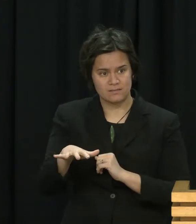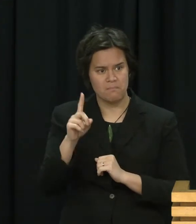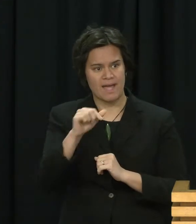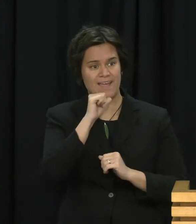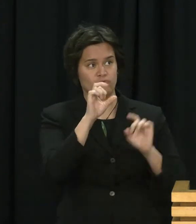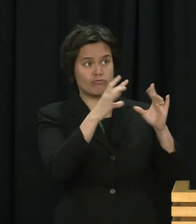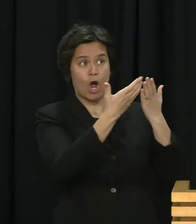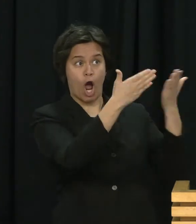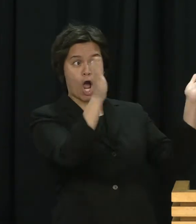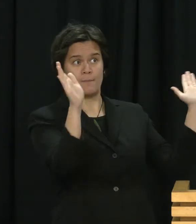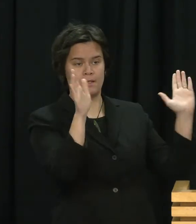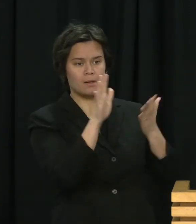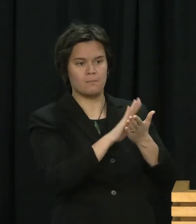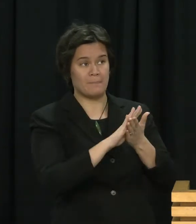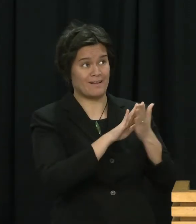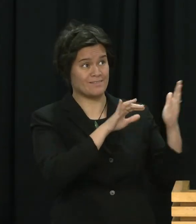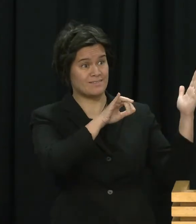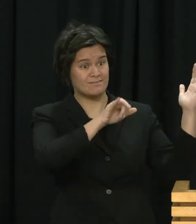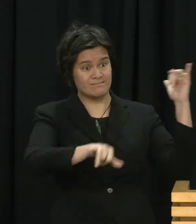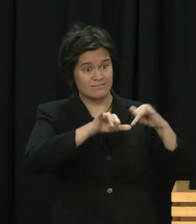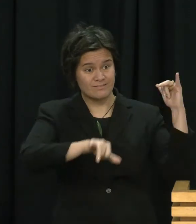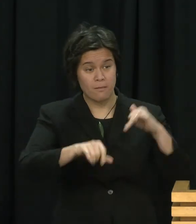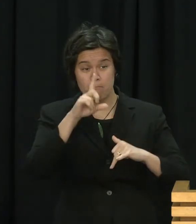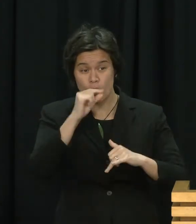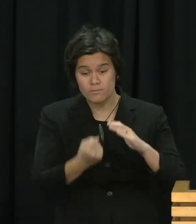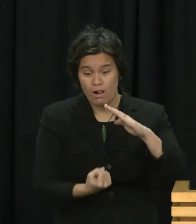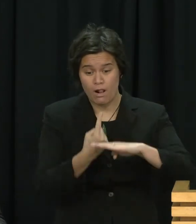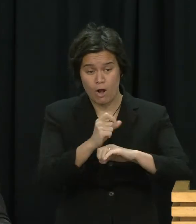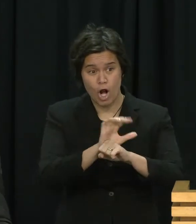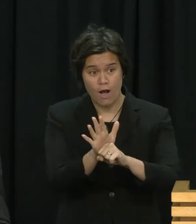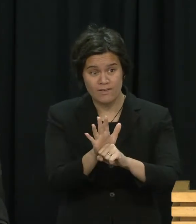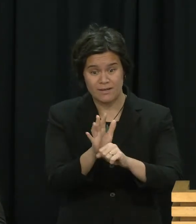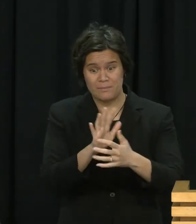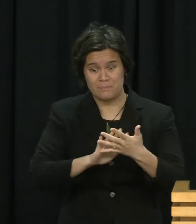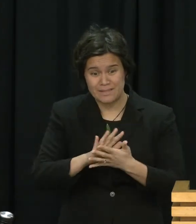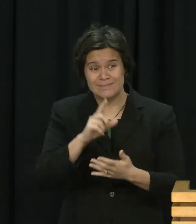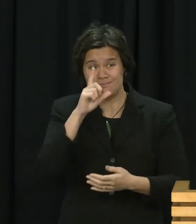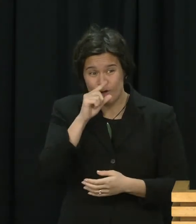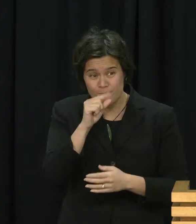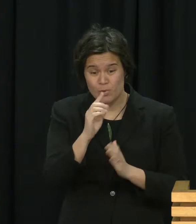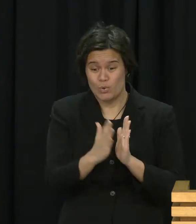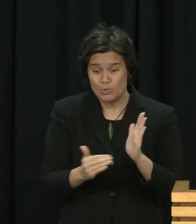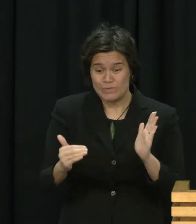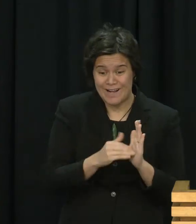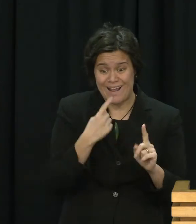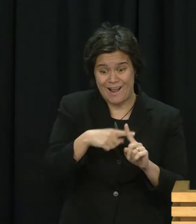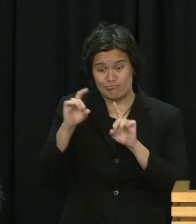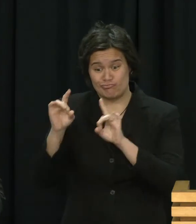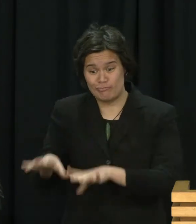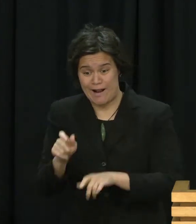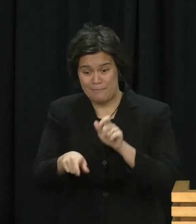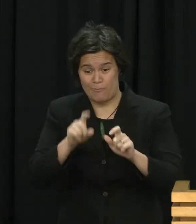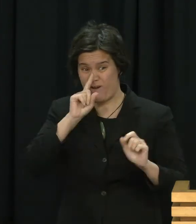they'd lies domestic as well as Australian customers. Those are the sorts of things we